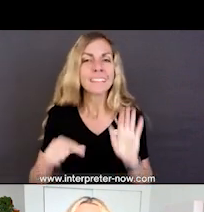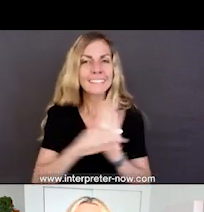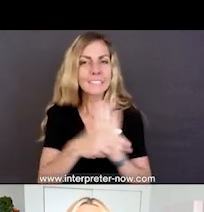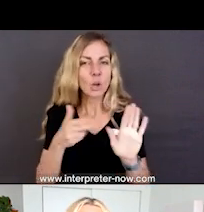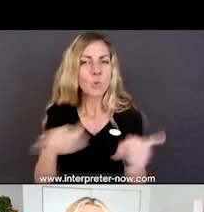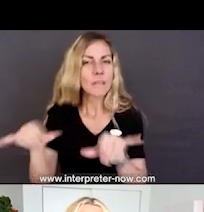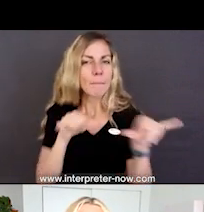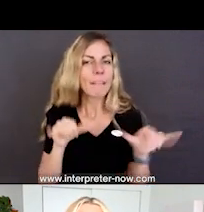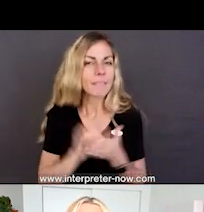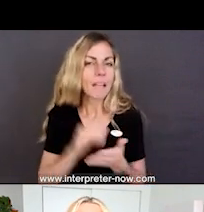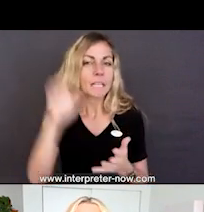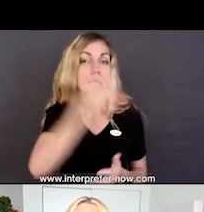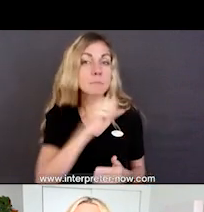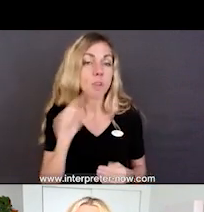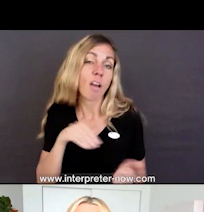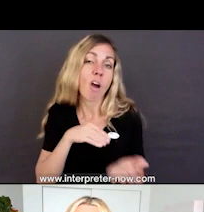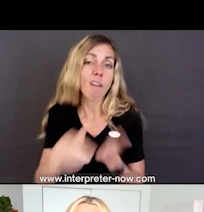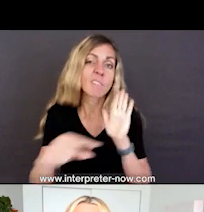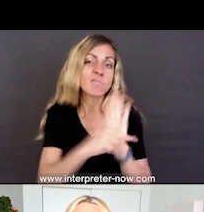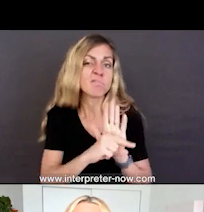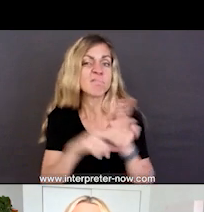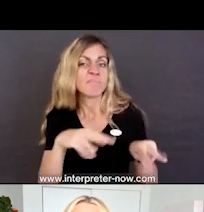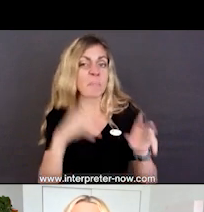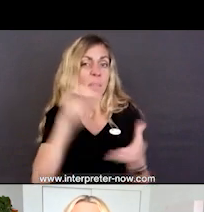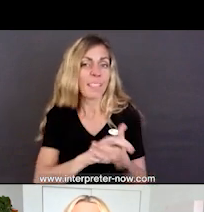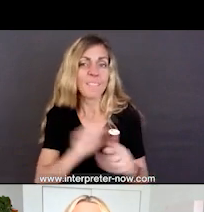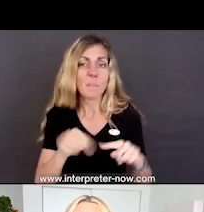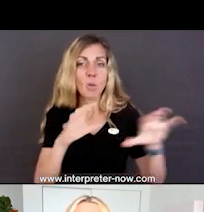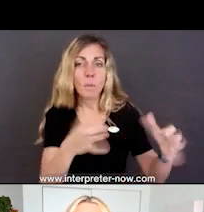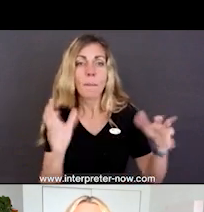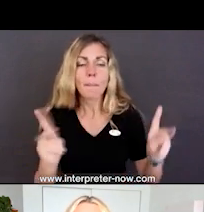Stereotyping and assumption, and often derogatory belief about a particular group of people.